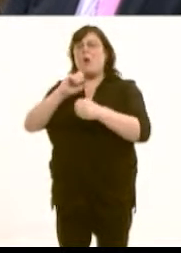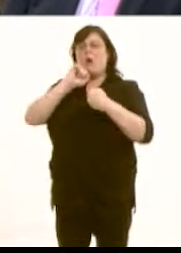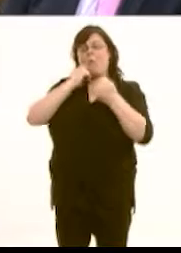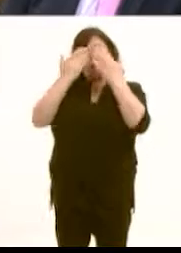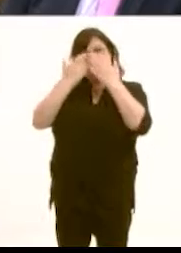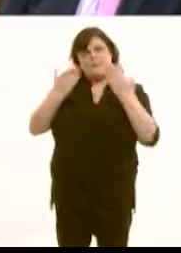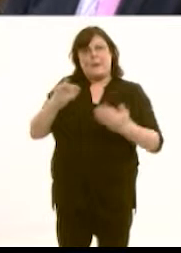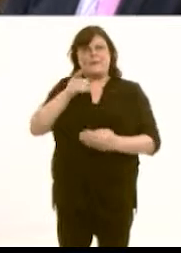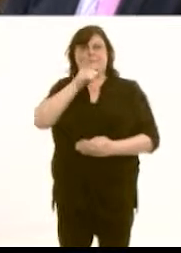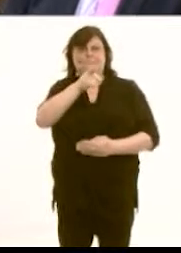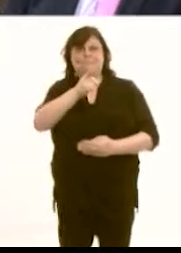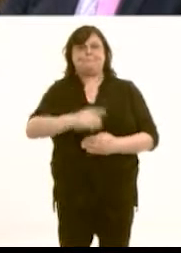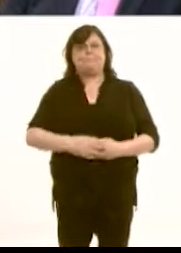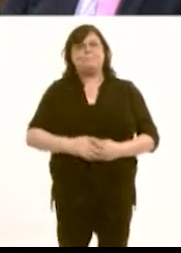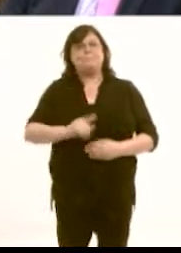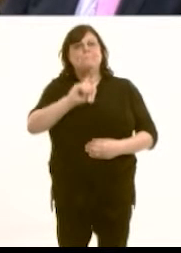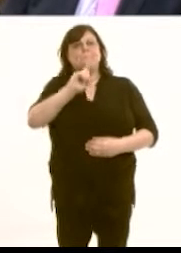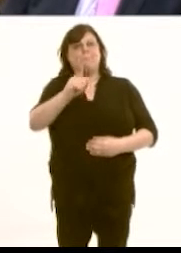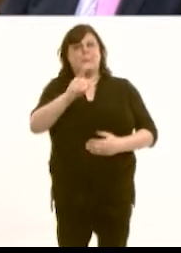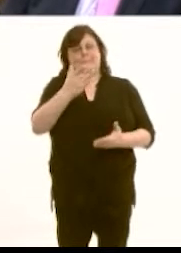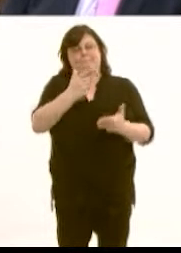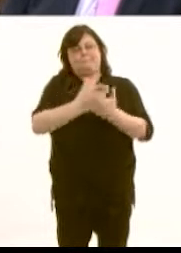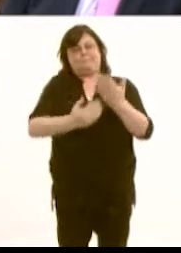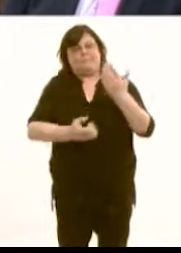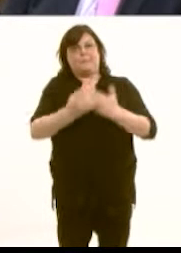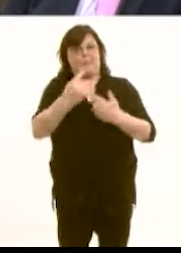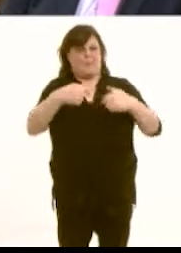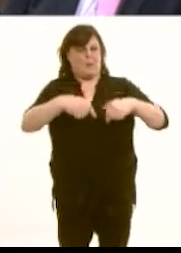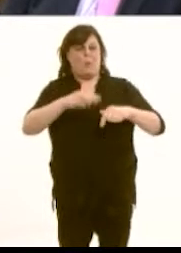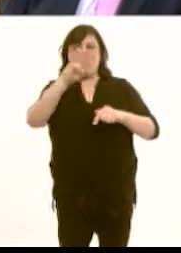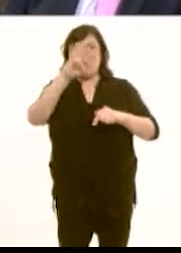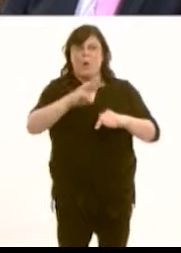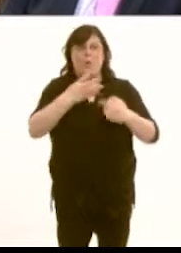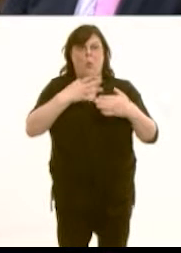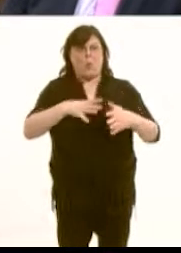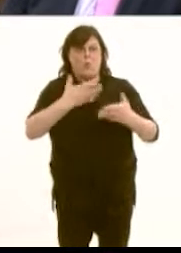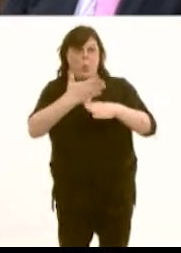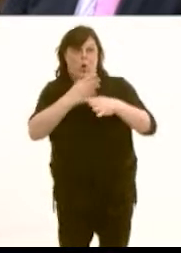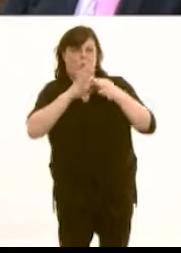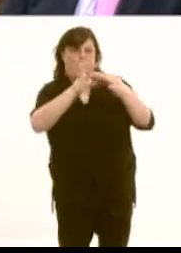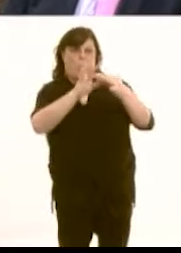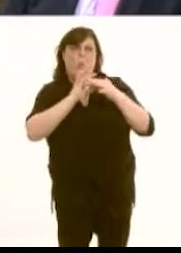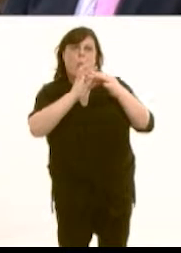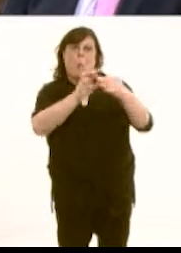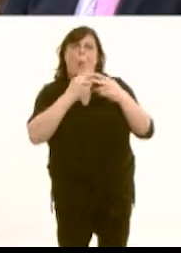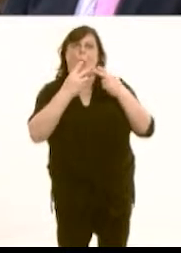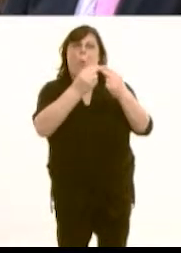But the reality is that we have a situation in Wales where we work with the medical profession and with the nursing profession.